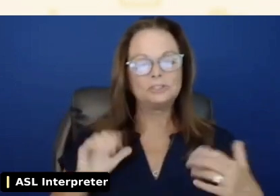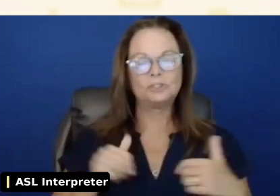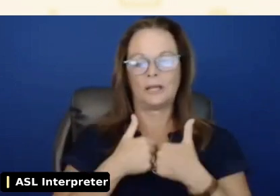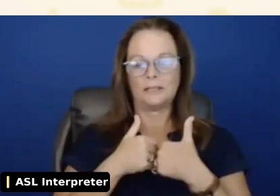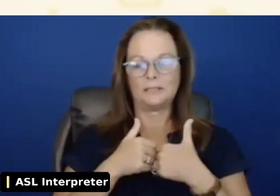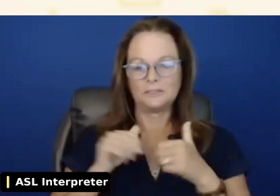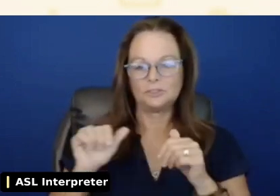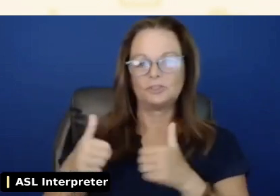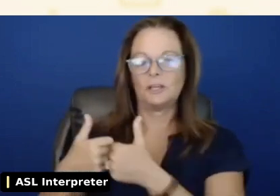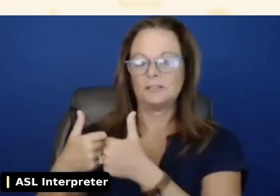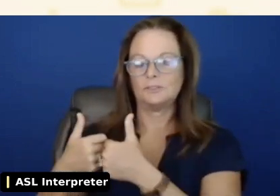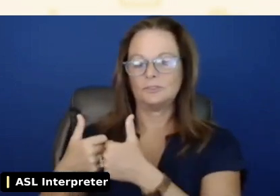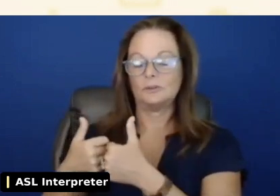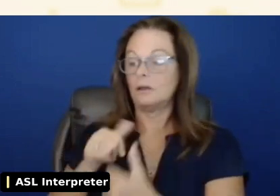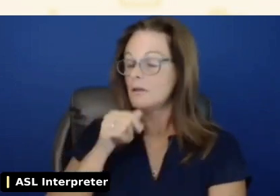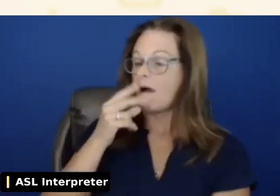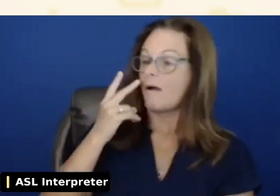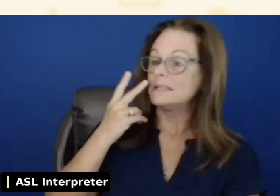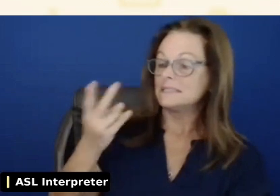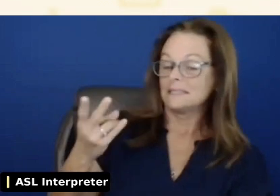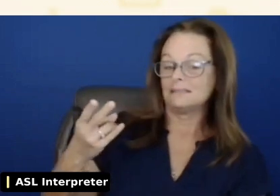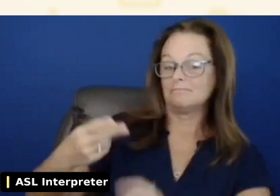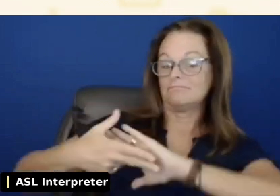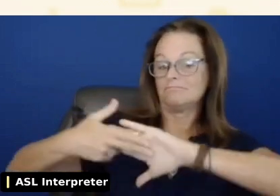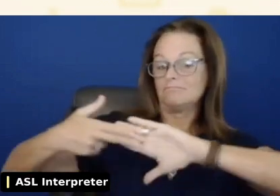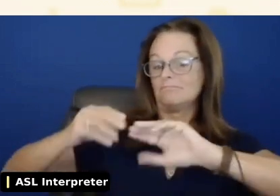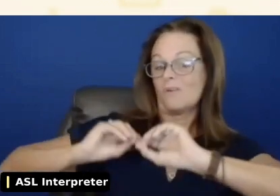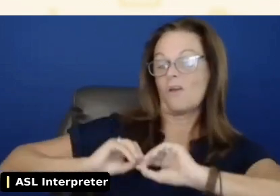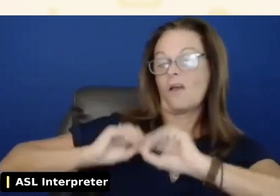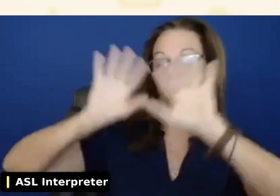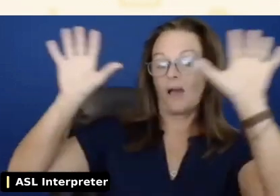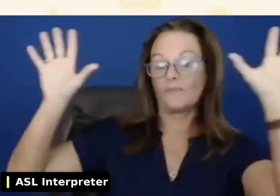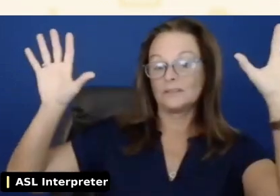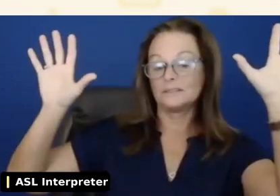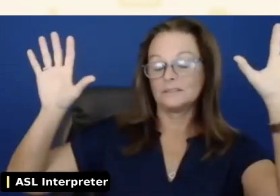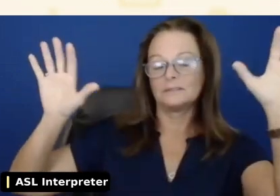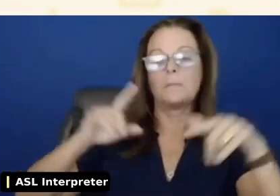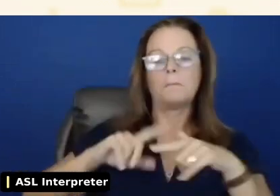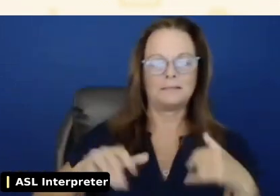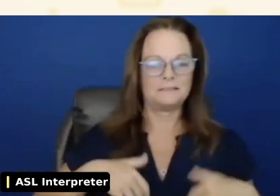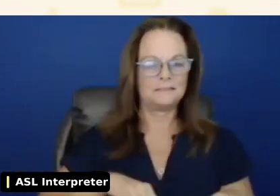are as real and as impactful as any visible disability.